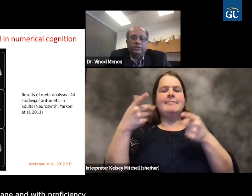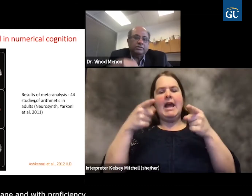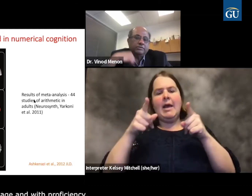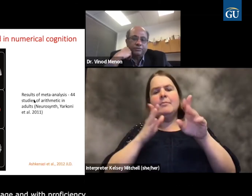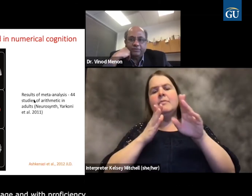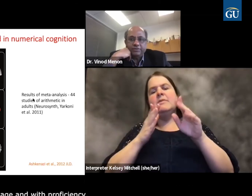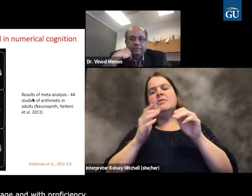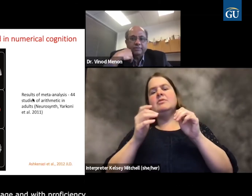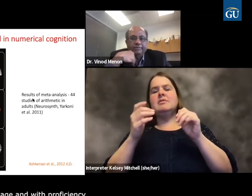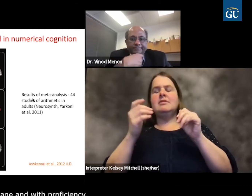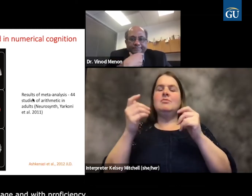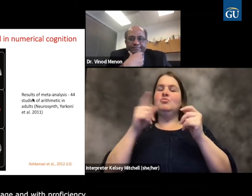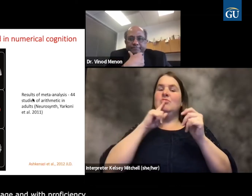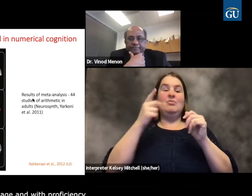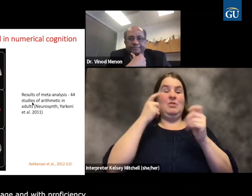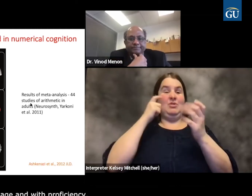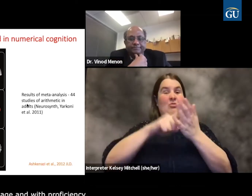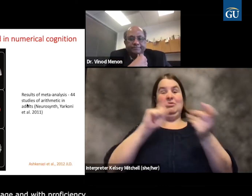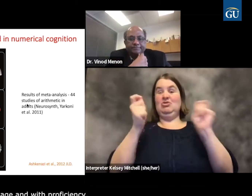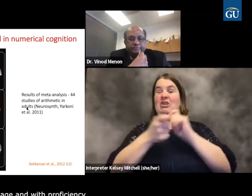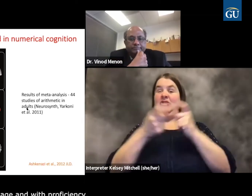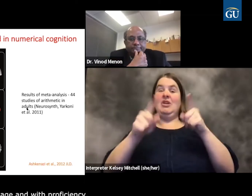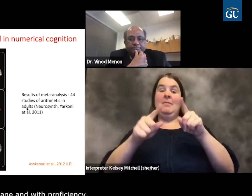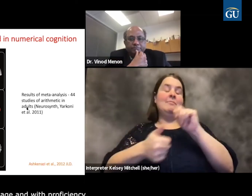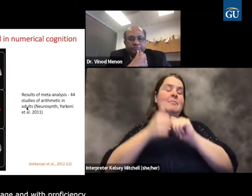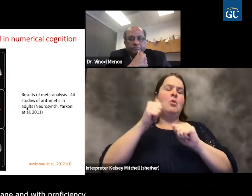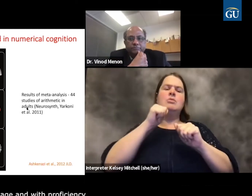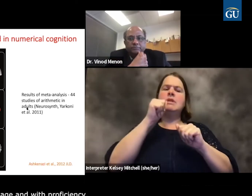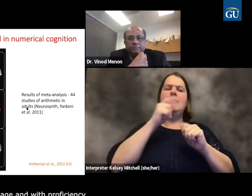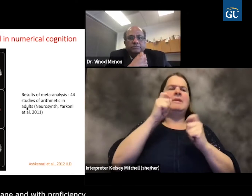with age and with proficiency